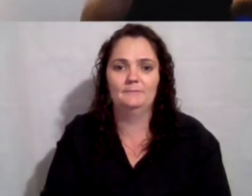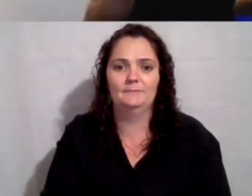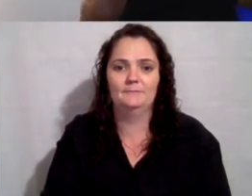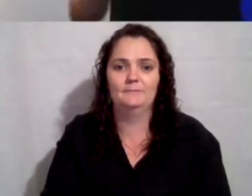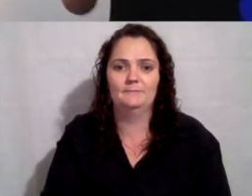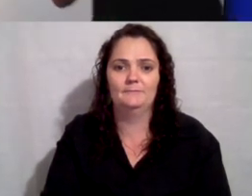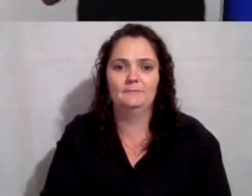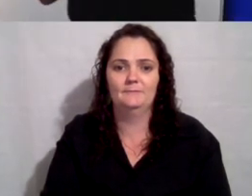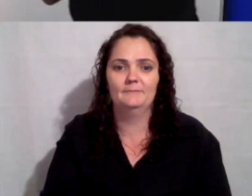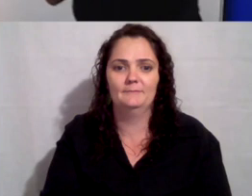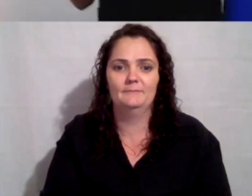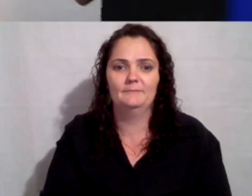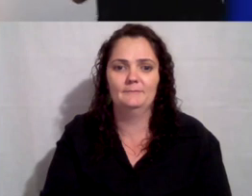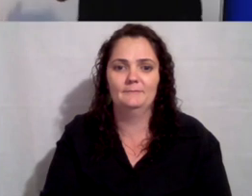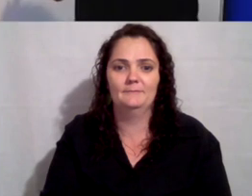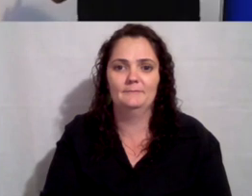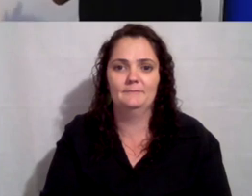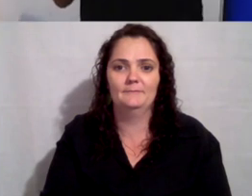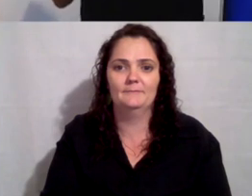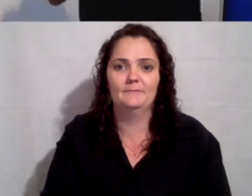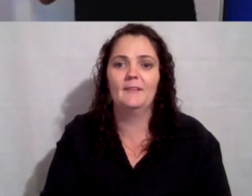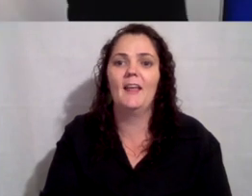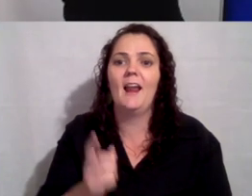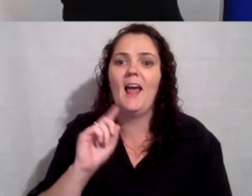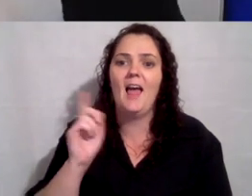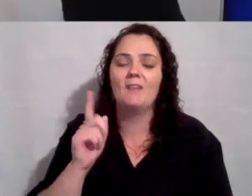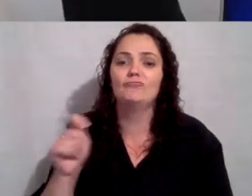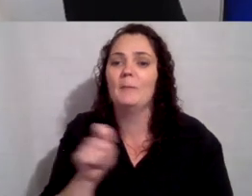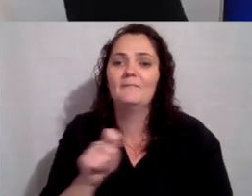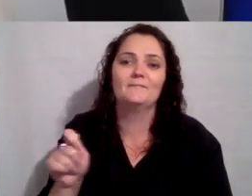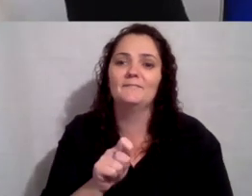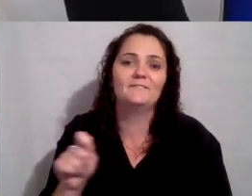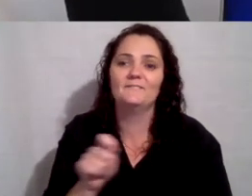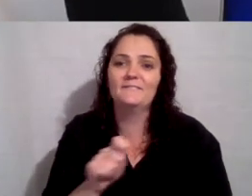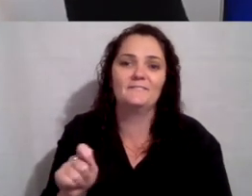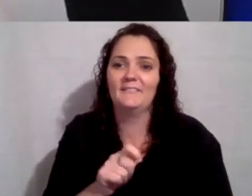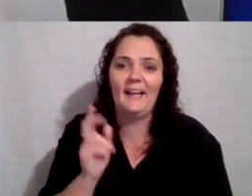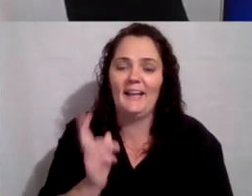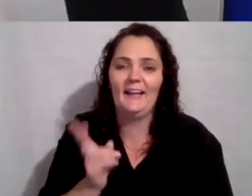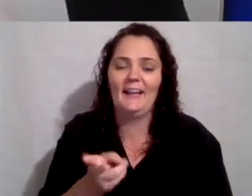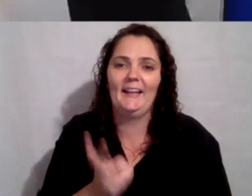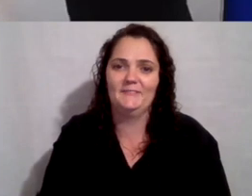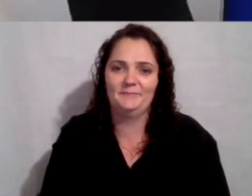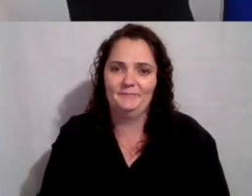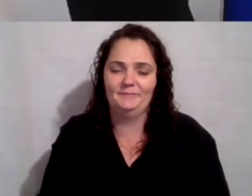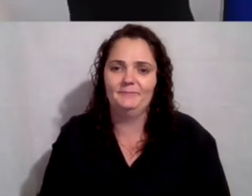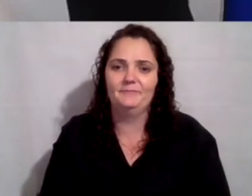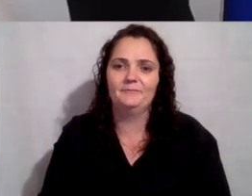there we go Alright and then same thing again now rub back a second time and again I'm using my